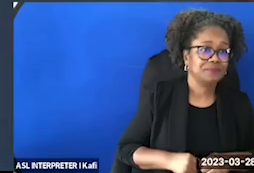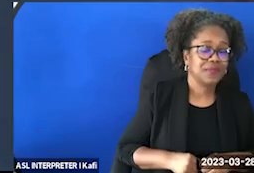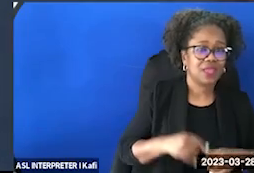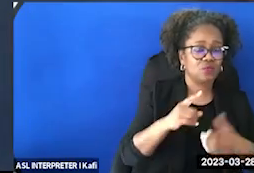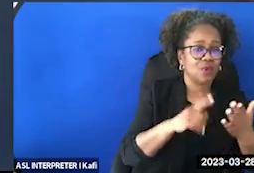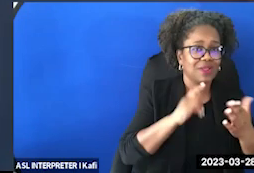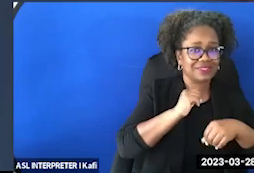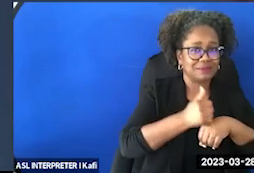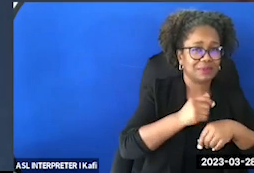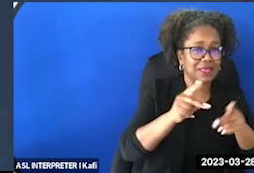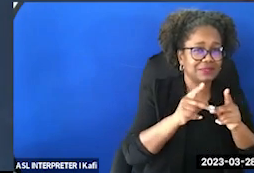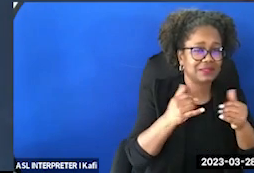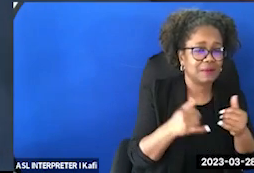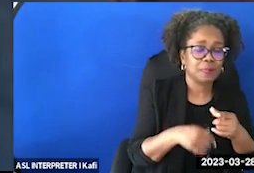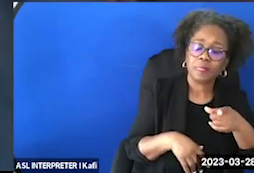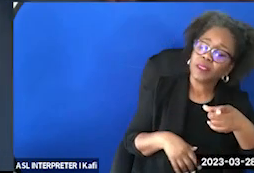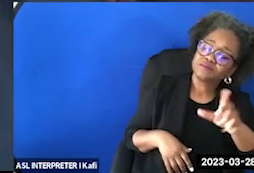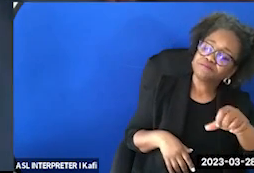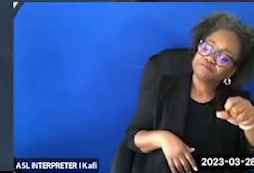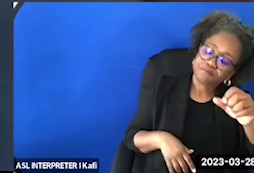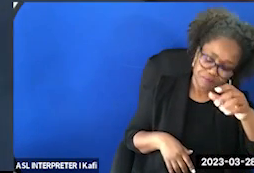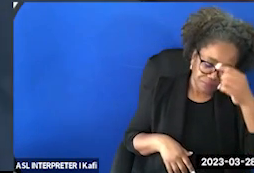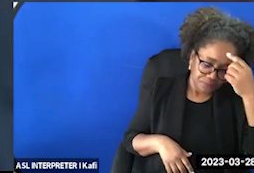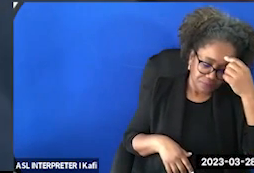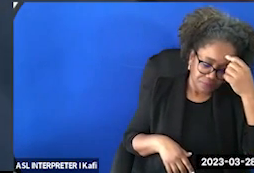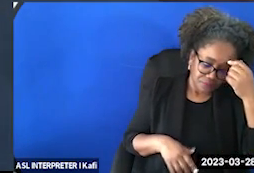Debbie Stine, Science & Technology Policy Academy: Yeah, yeah. So just to kind of like kind of help. So